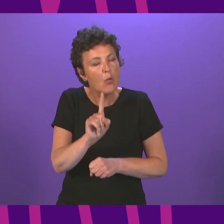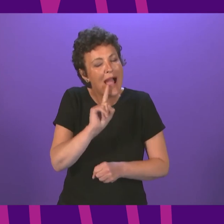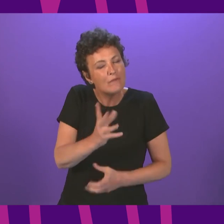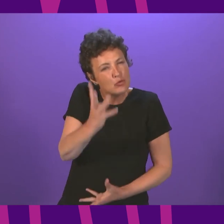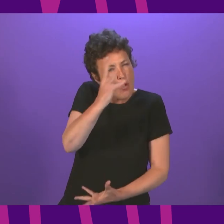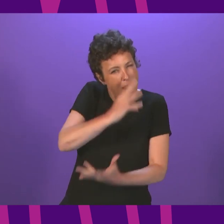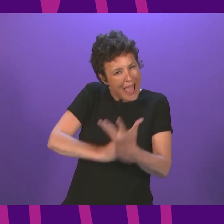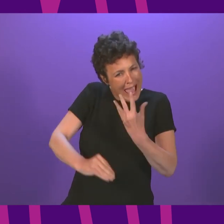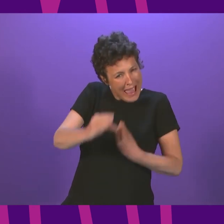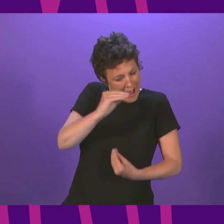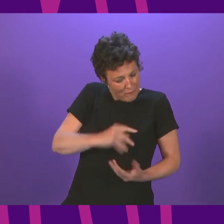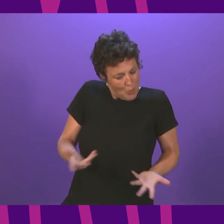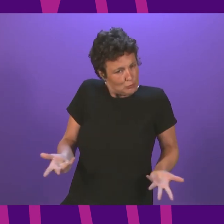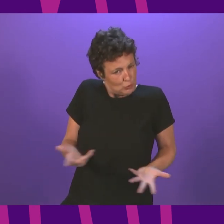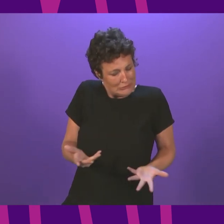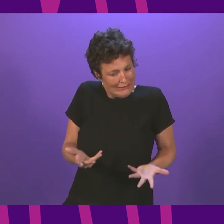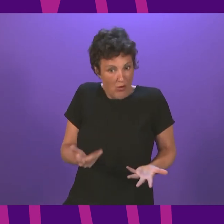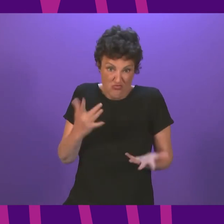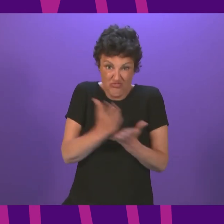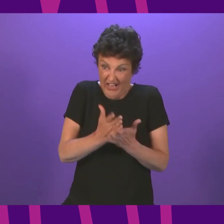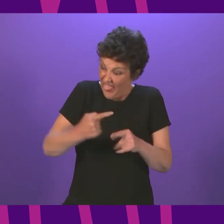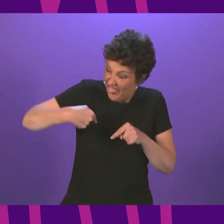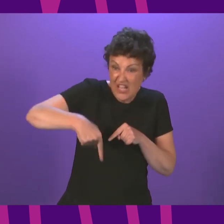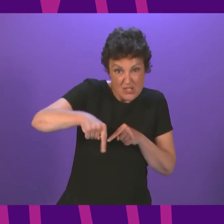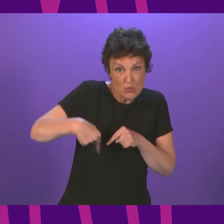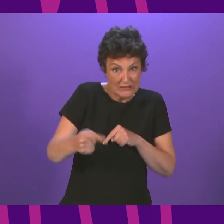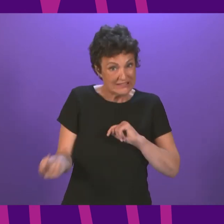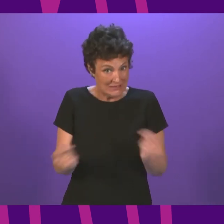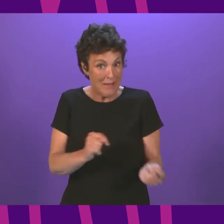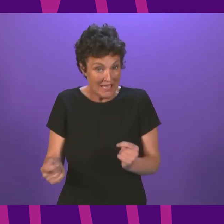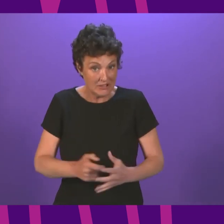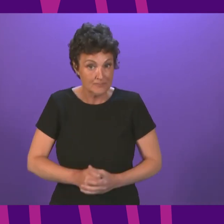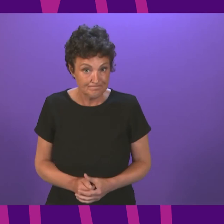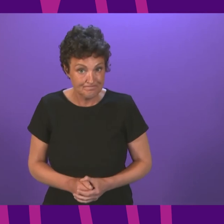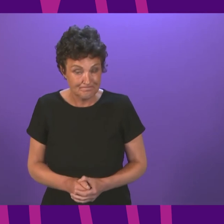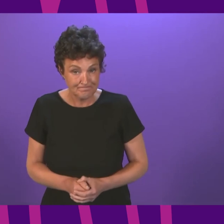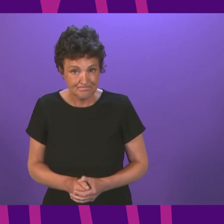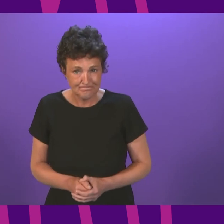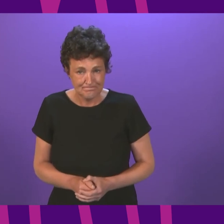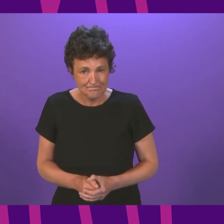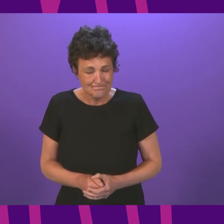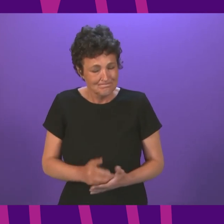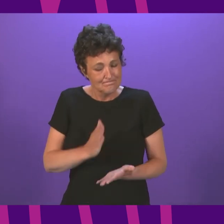local authorities to recommence care packages and respite care would have been a welcome